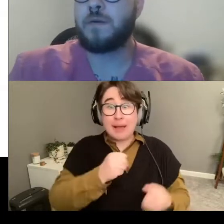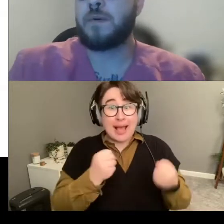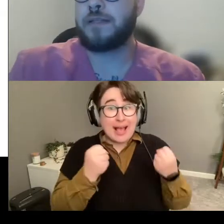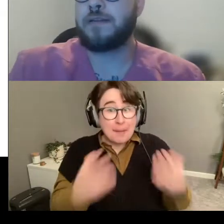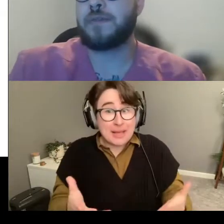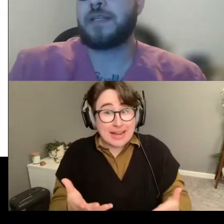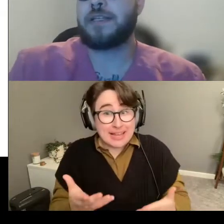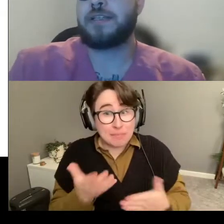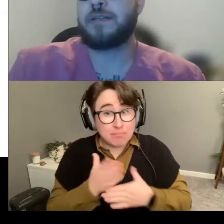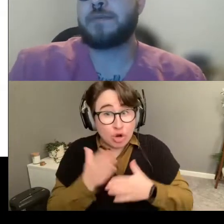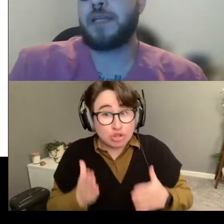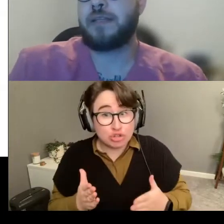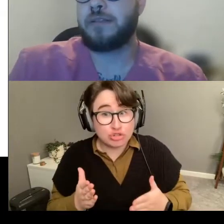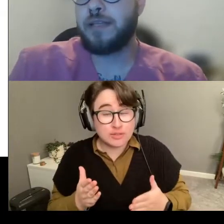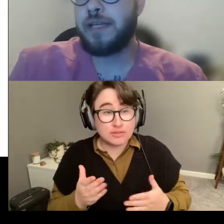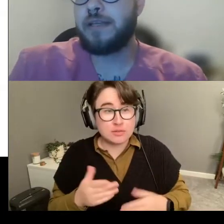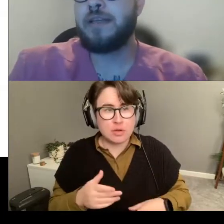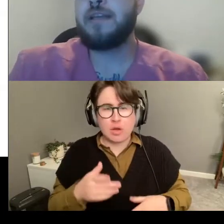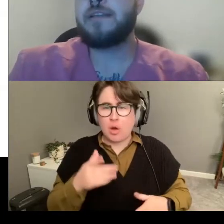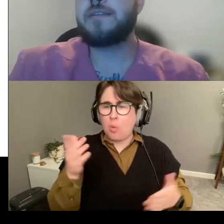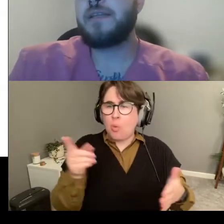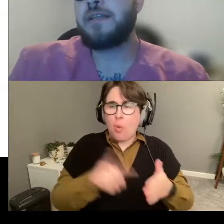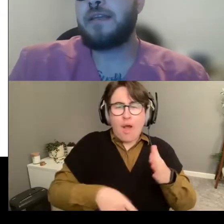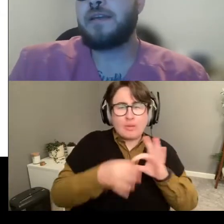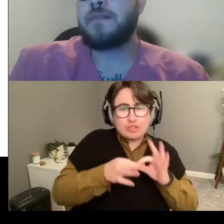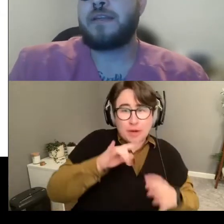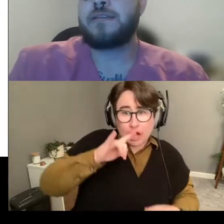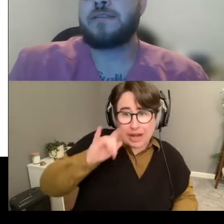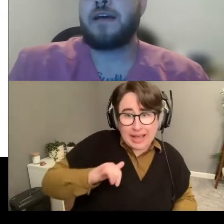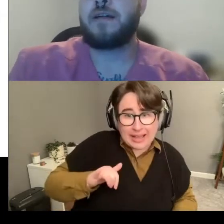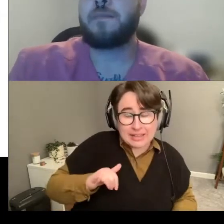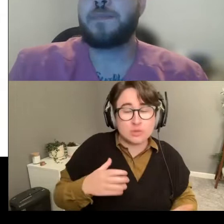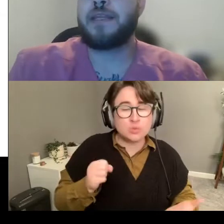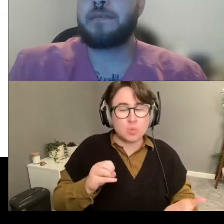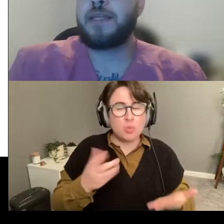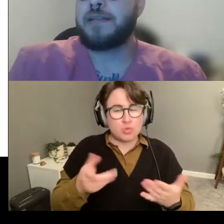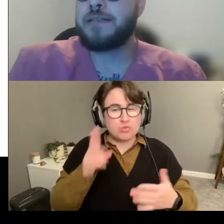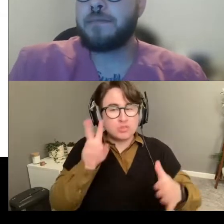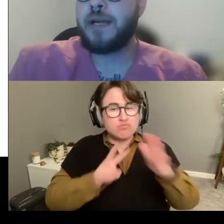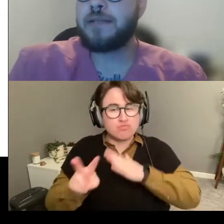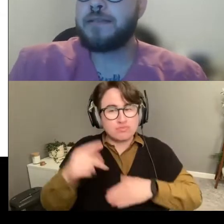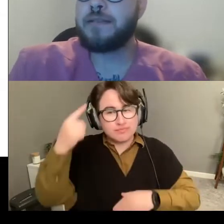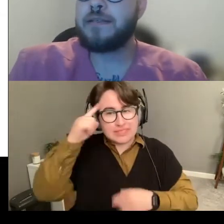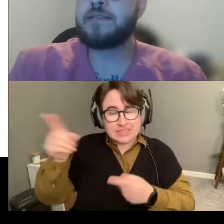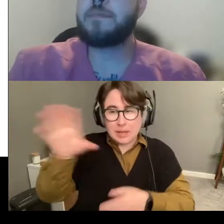or what those relationships may look like. So thinking of things like BDSM practices,